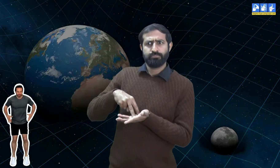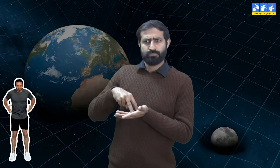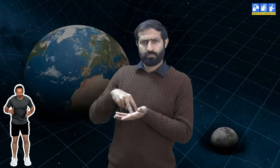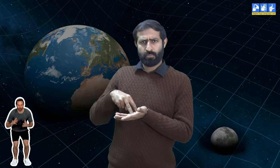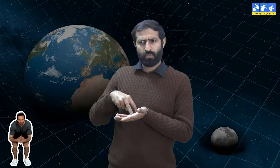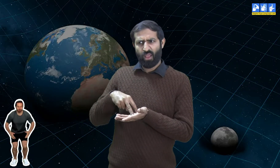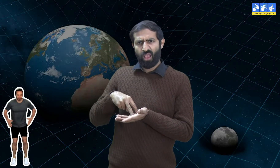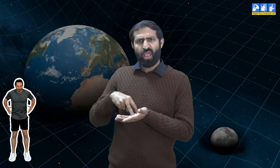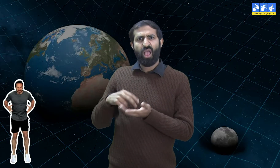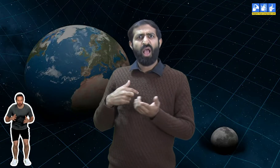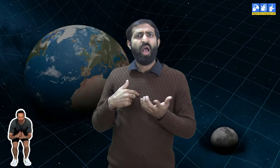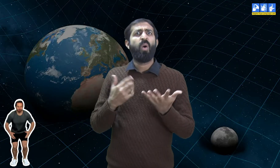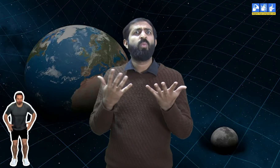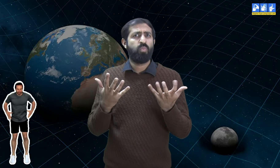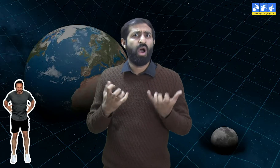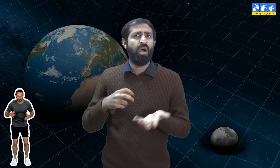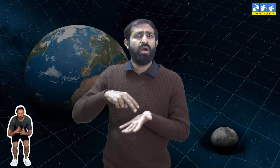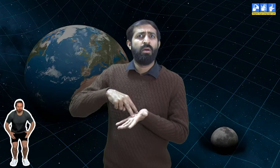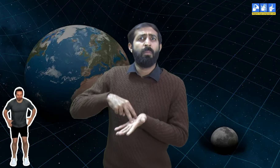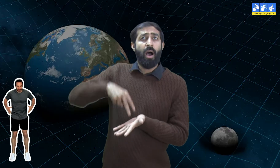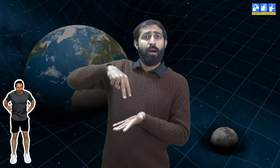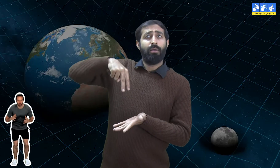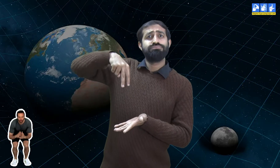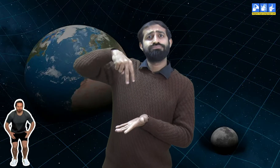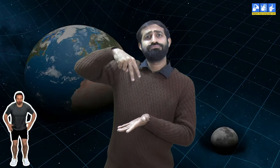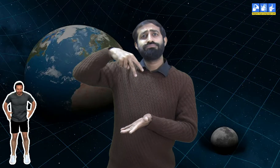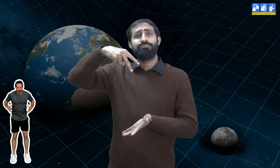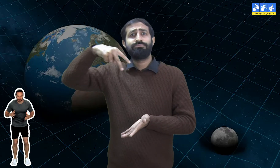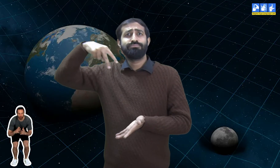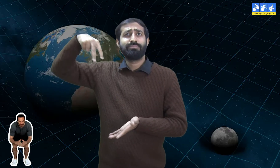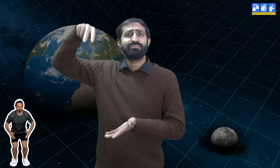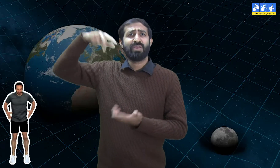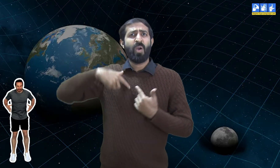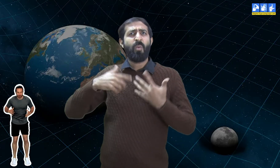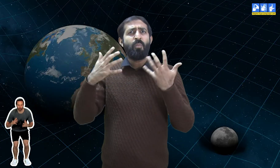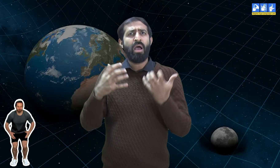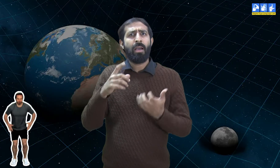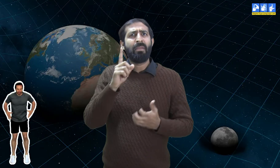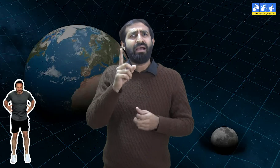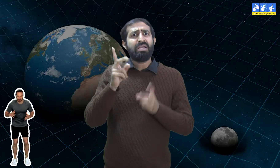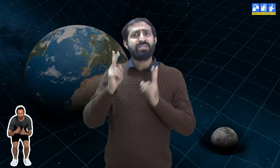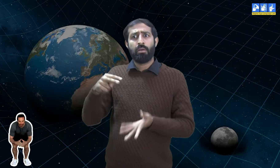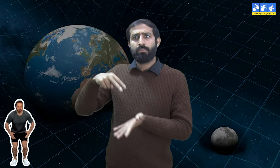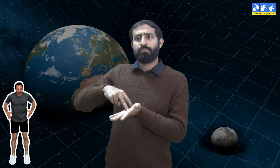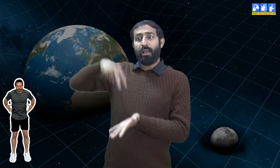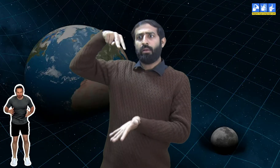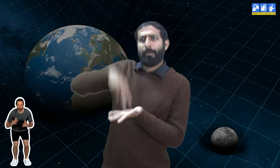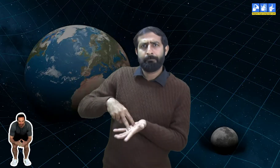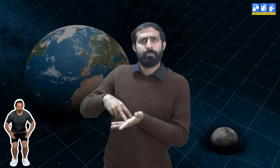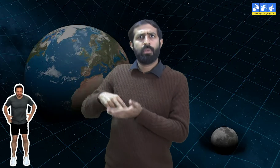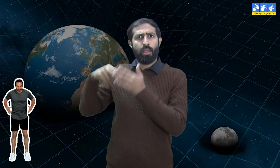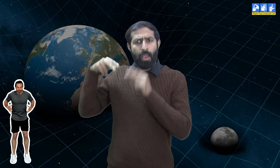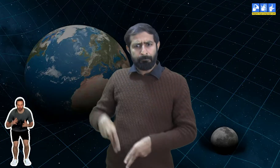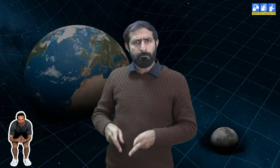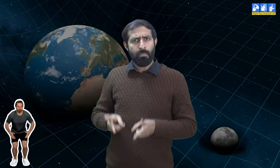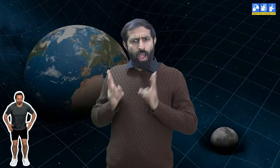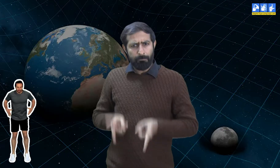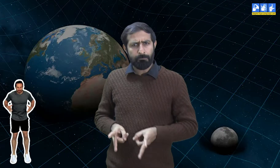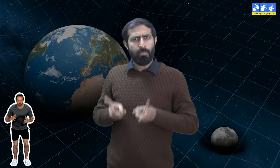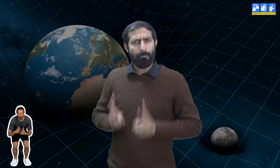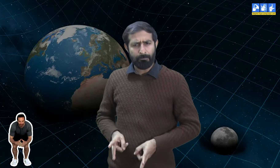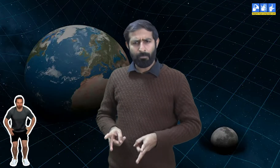When he jumps he always comes down to Earth.